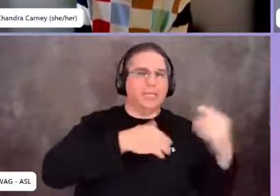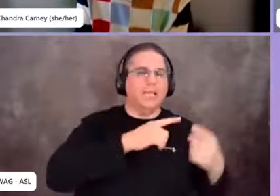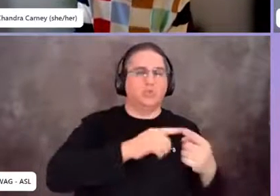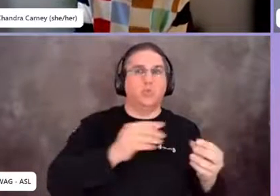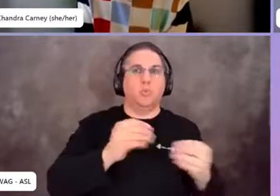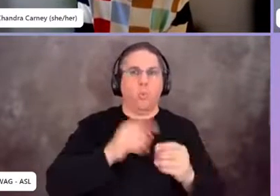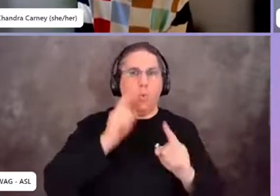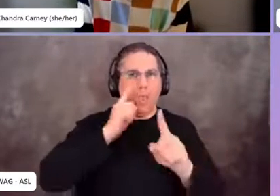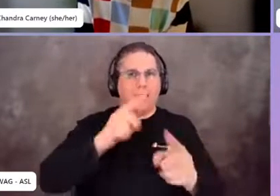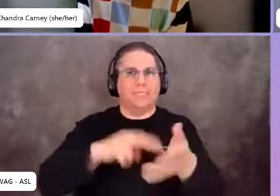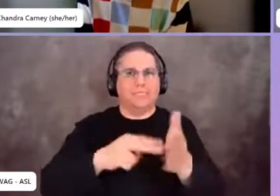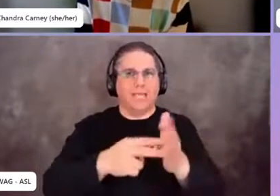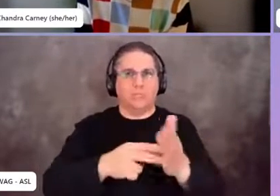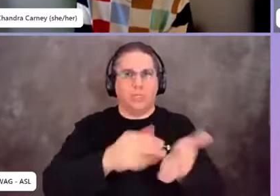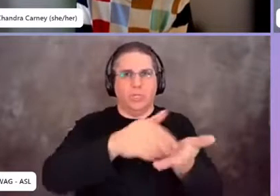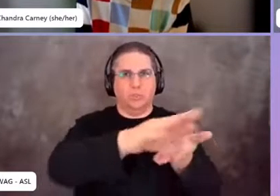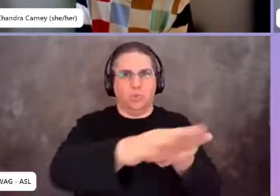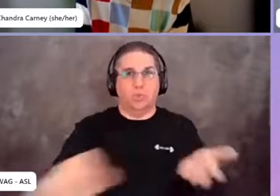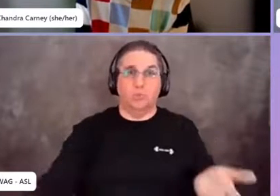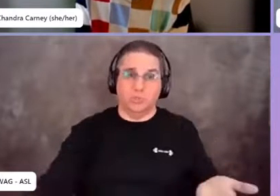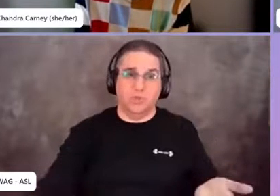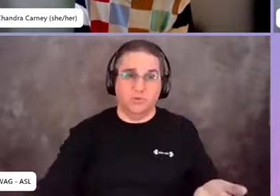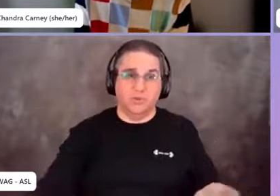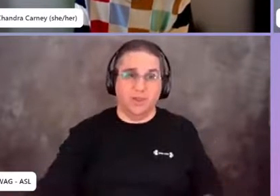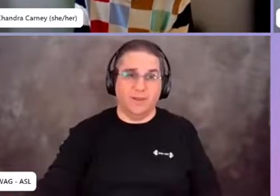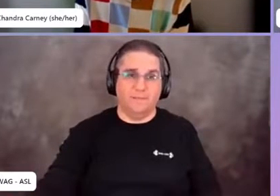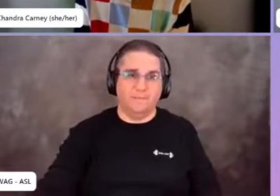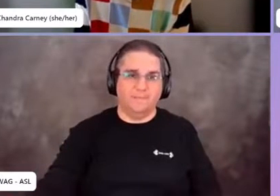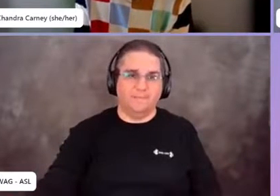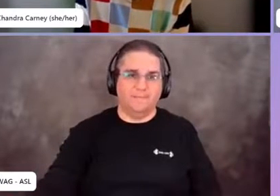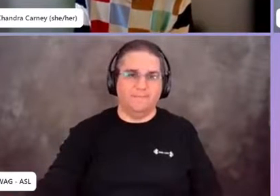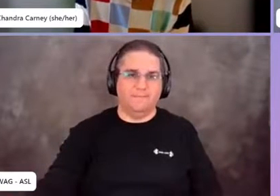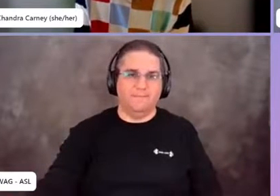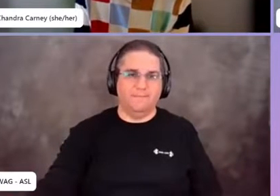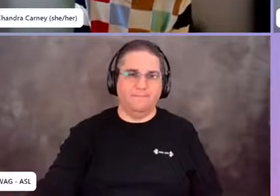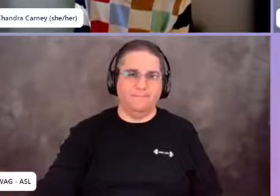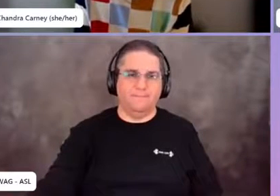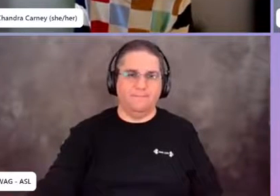that matters. [GREG] With knowledge it moves from